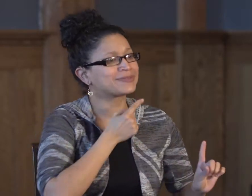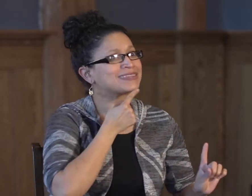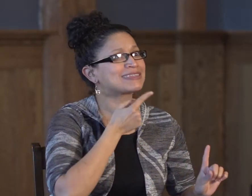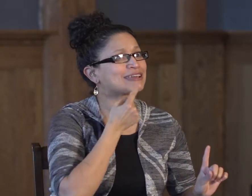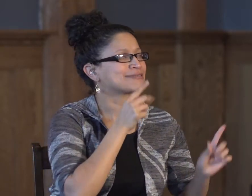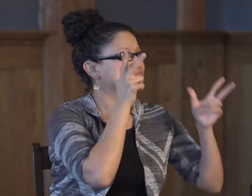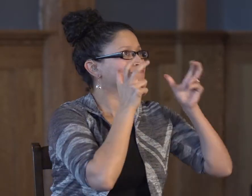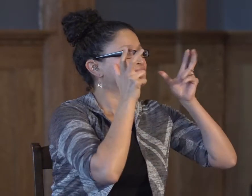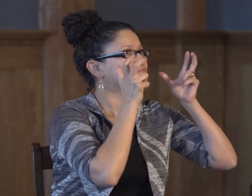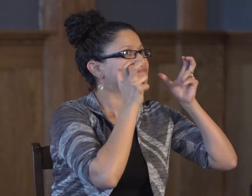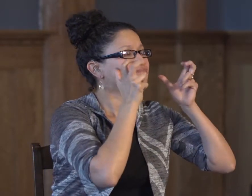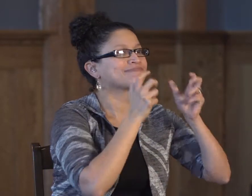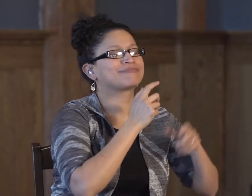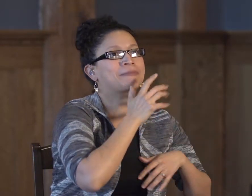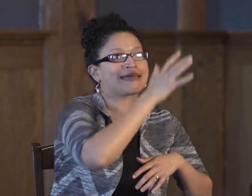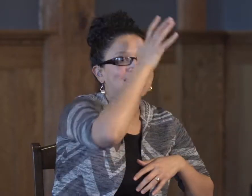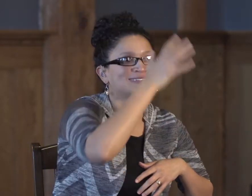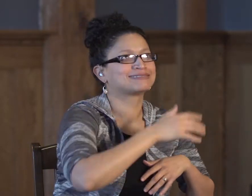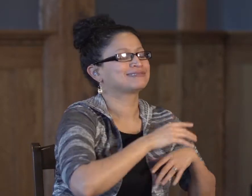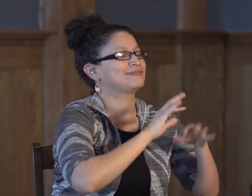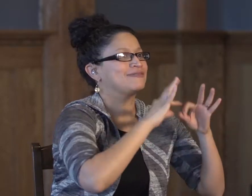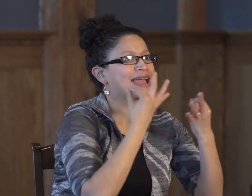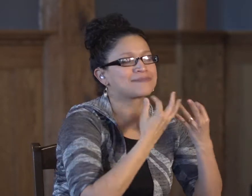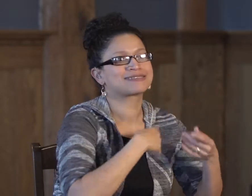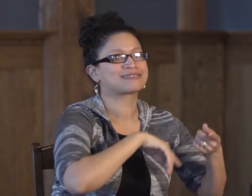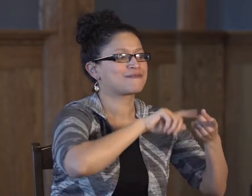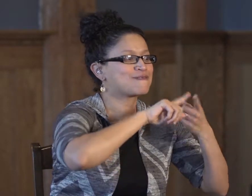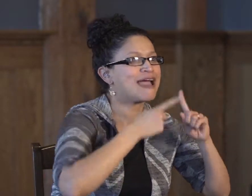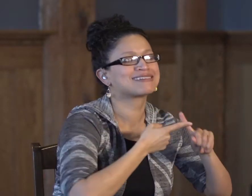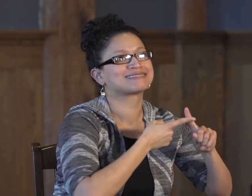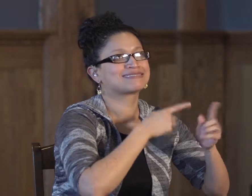so, individuals who are able to hear throughout their life are exposed to information about